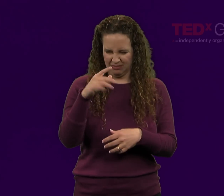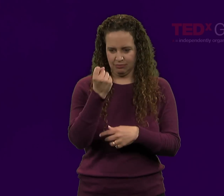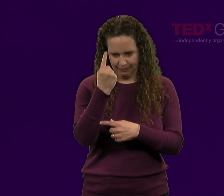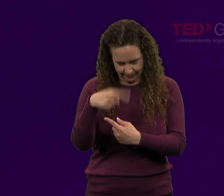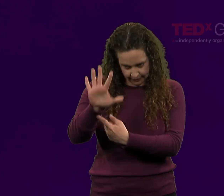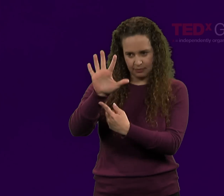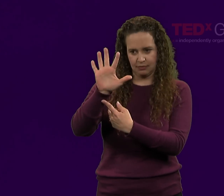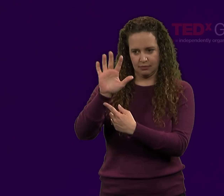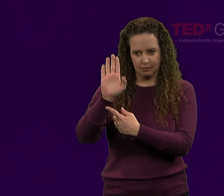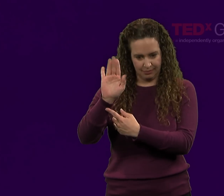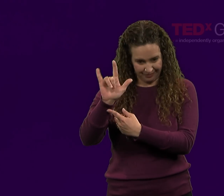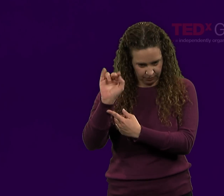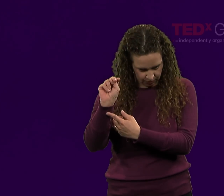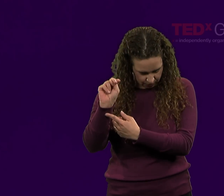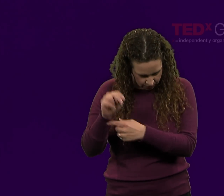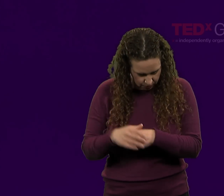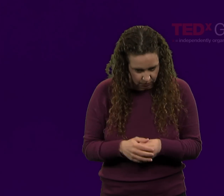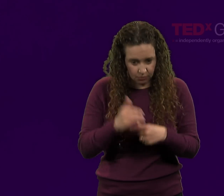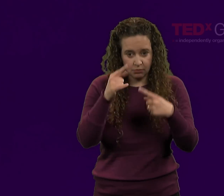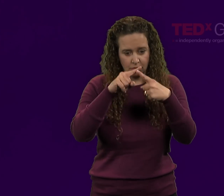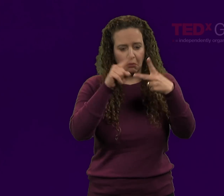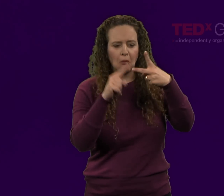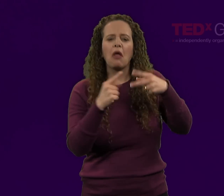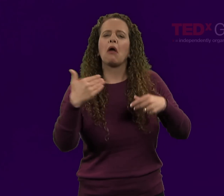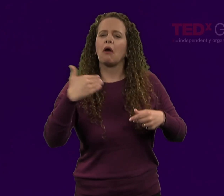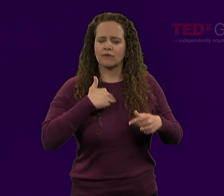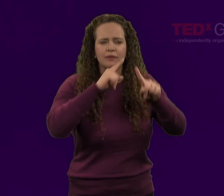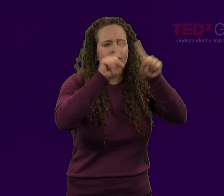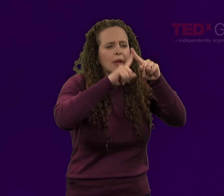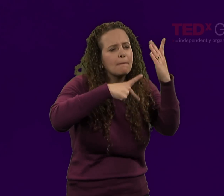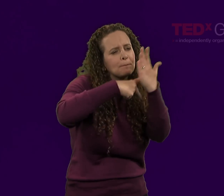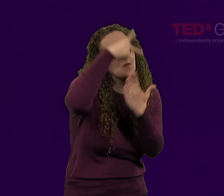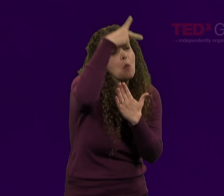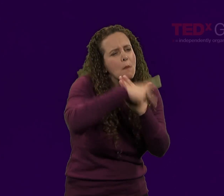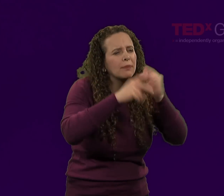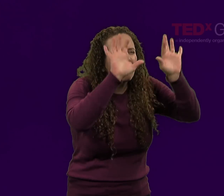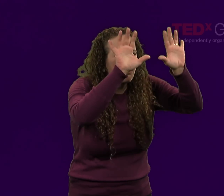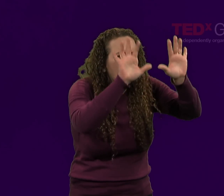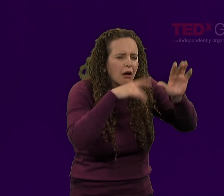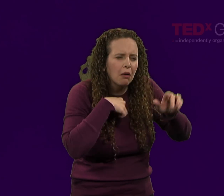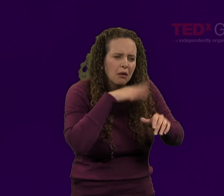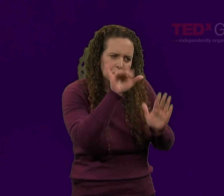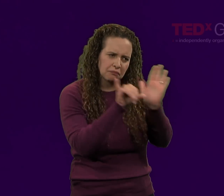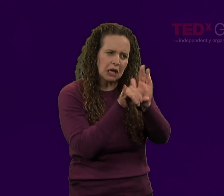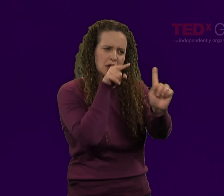11.5 billion dollars. Now, there are also very specific programs within those budgets that are line items